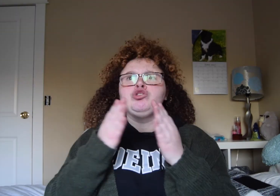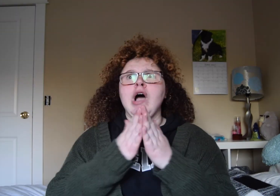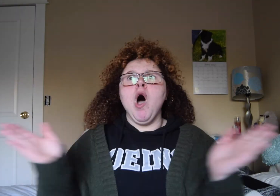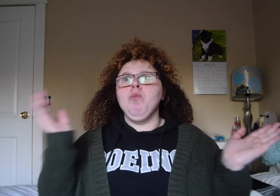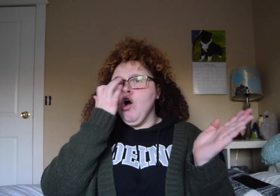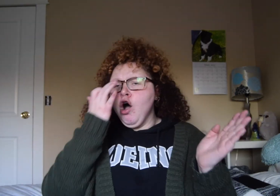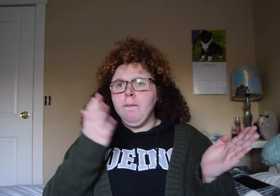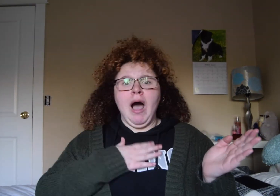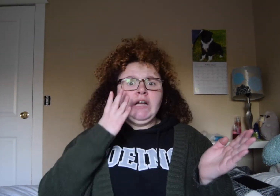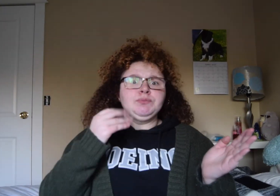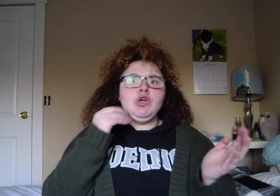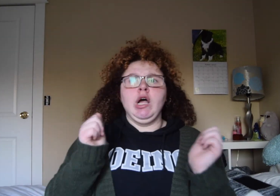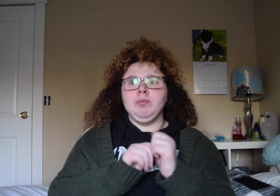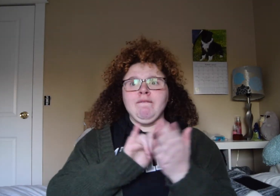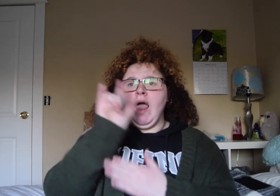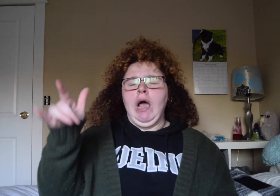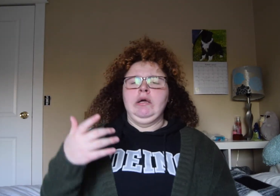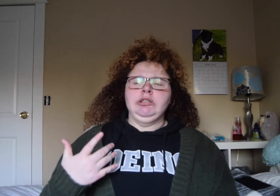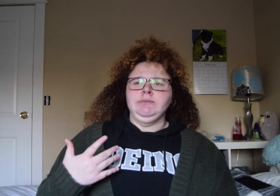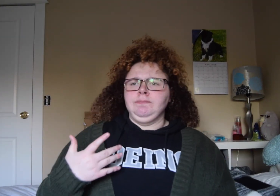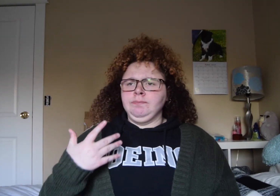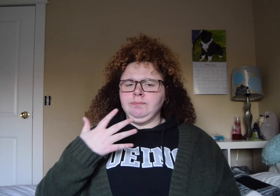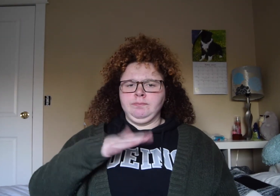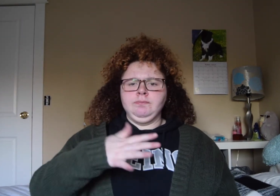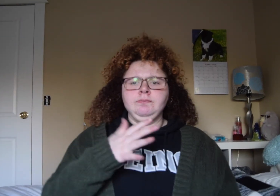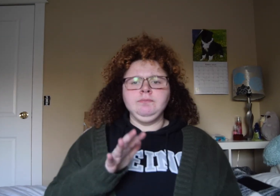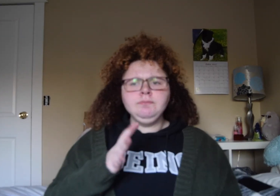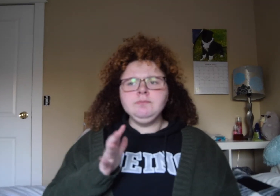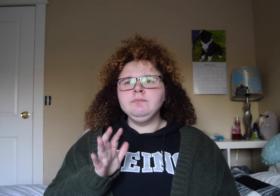In general, my experience with flights isn't that great